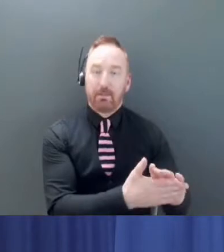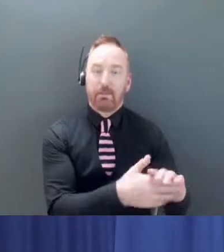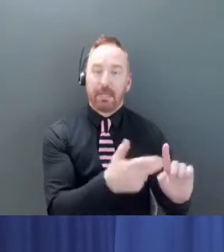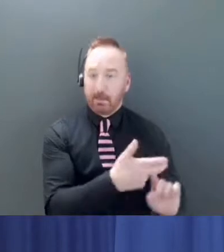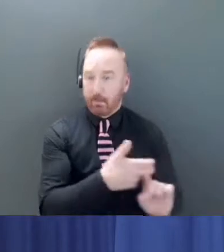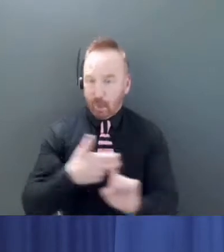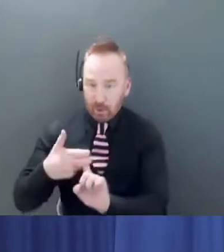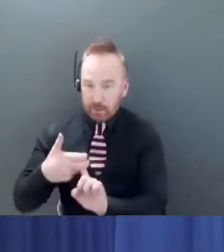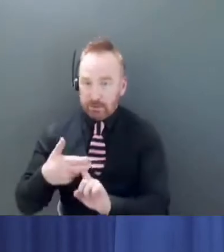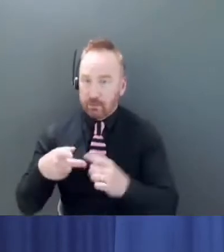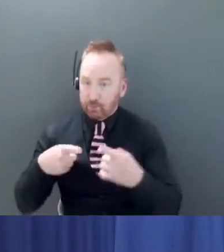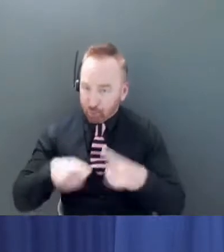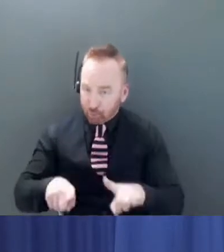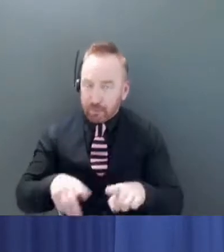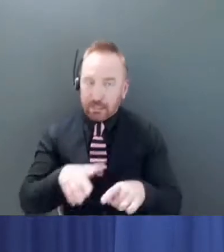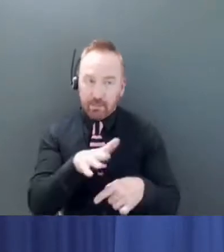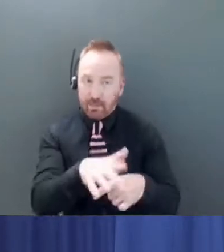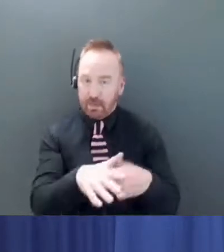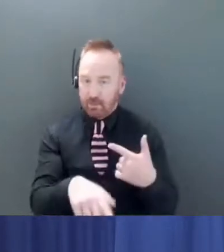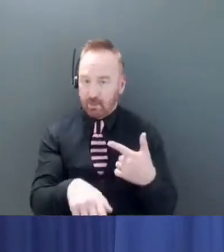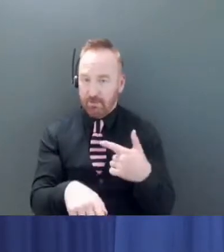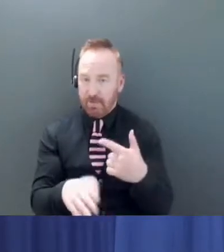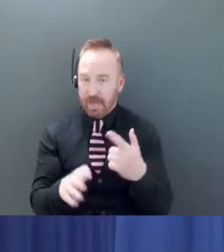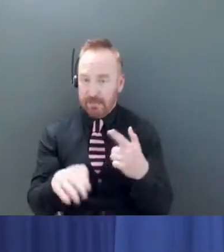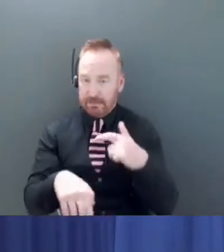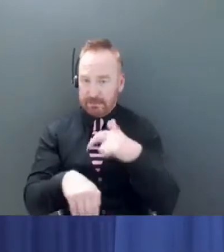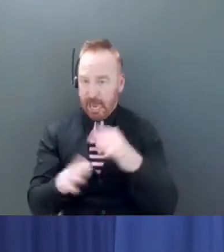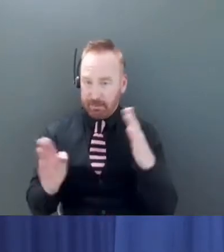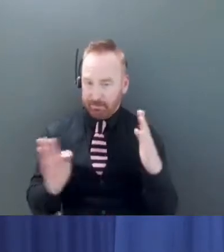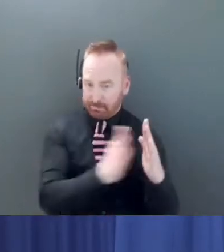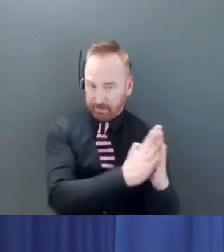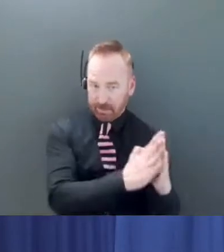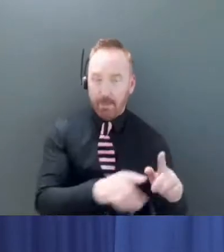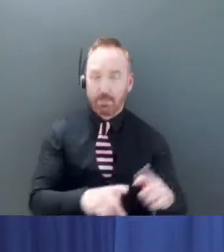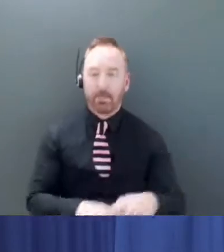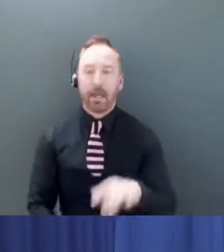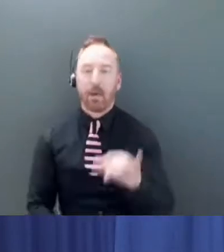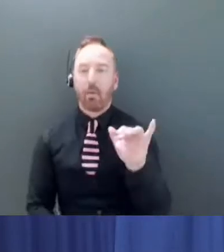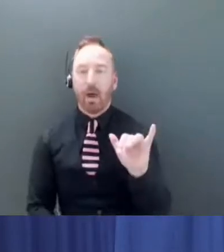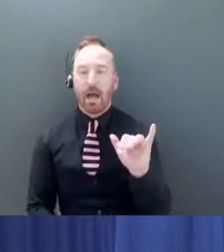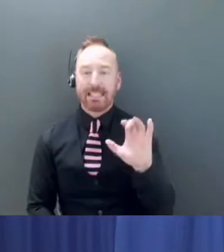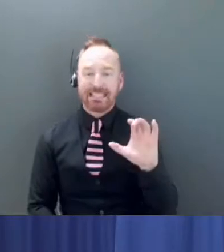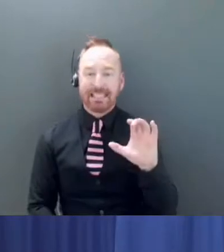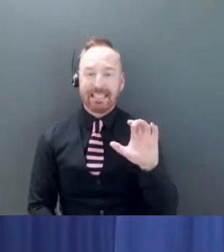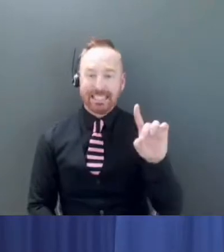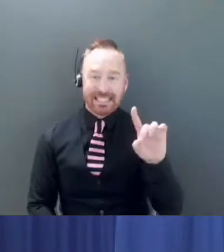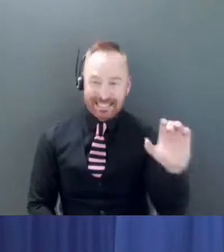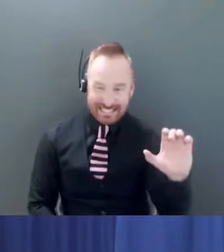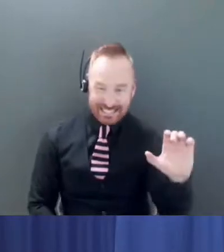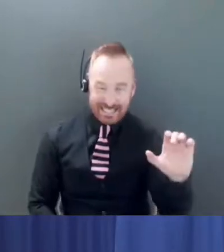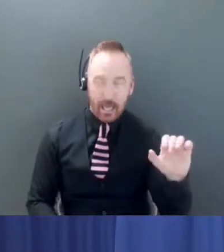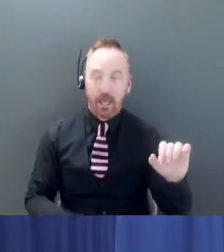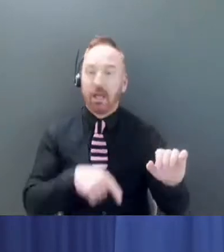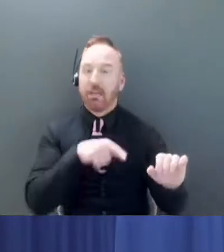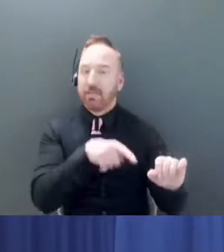infectious period. And the close work that YCDC really take charge of this in